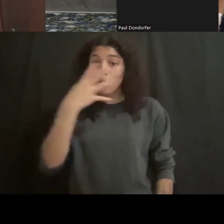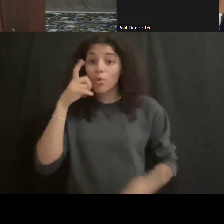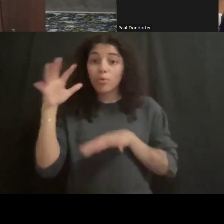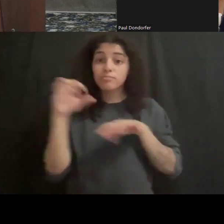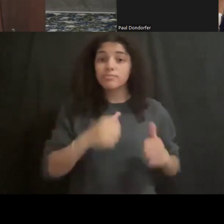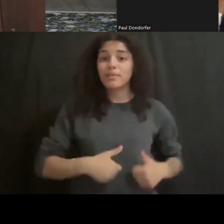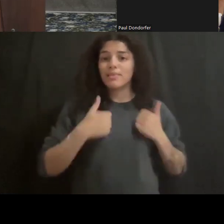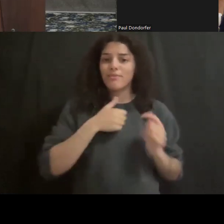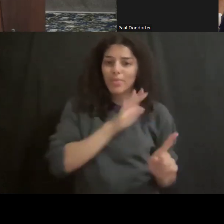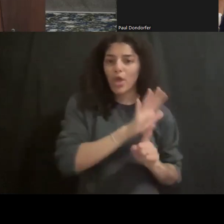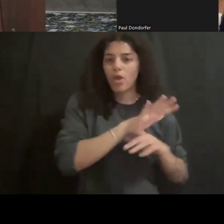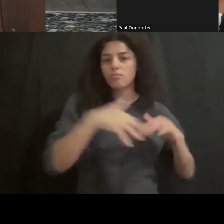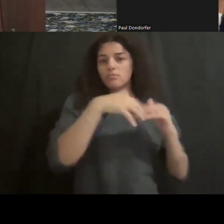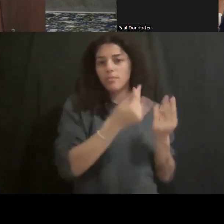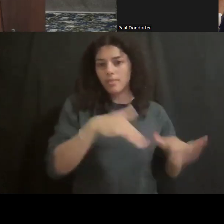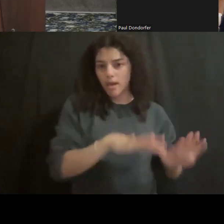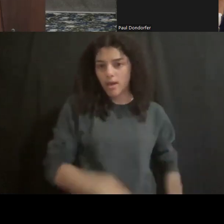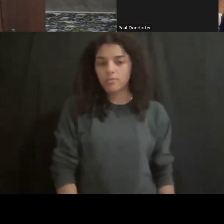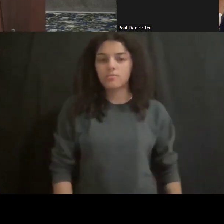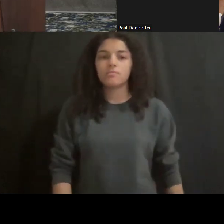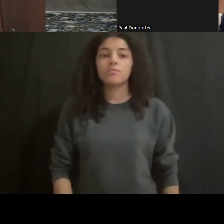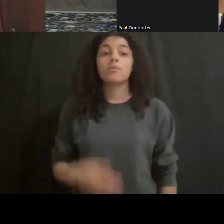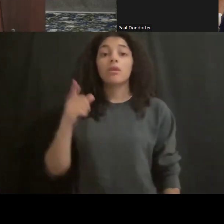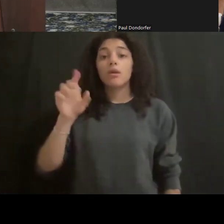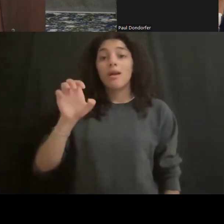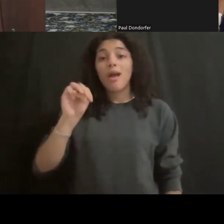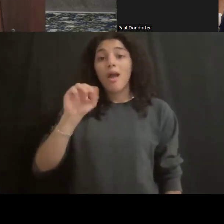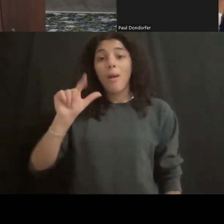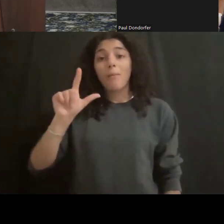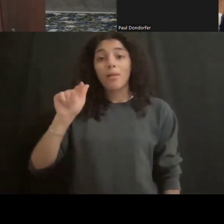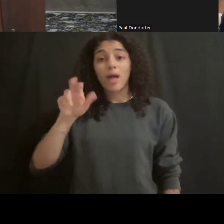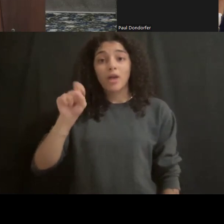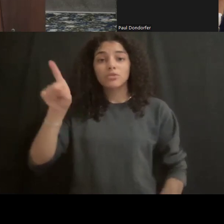Some of her words of some of the words of Emma Lazarus are "Give me your tired your